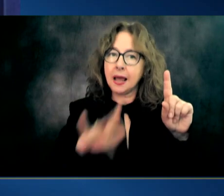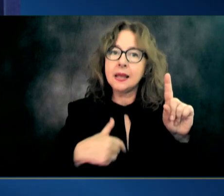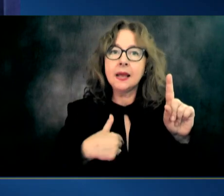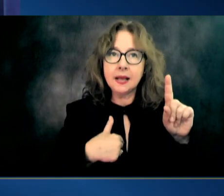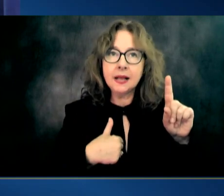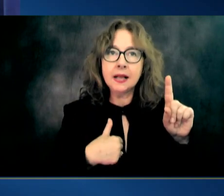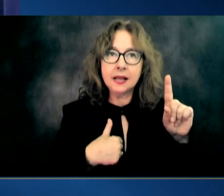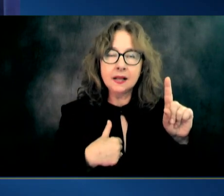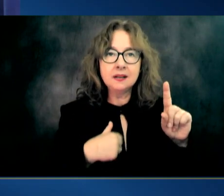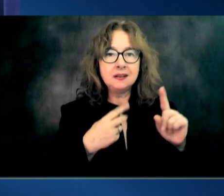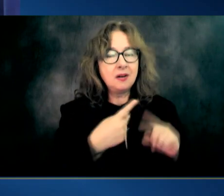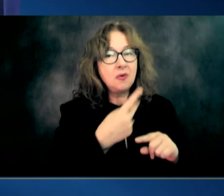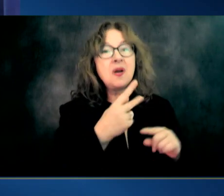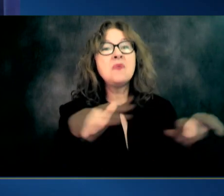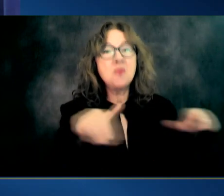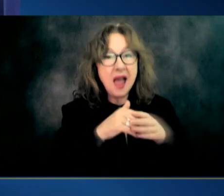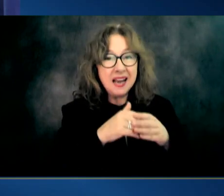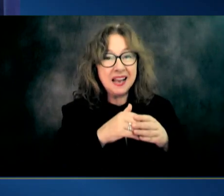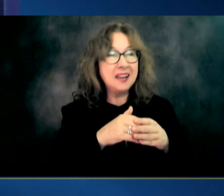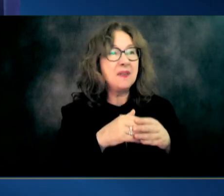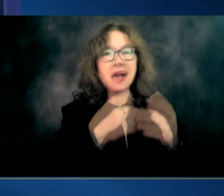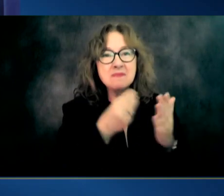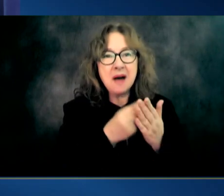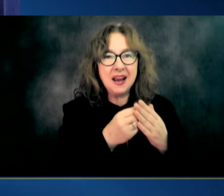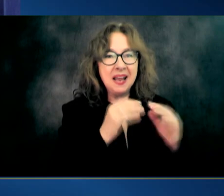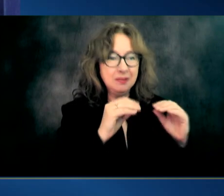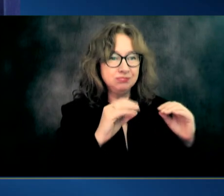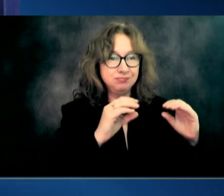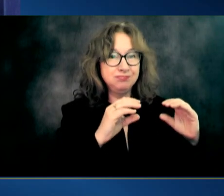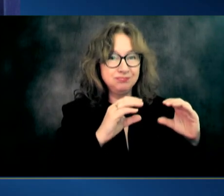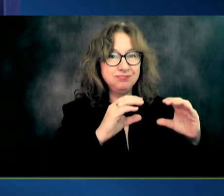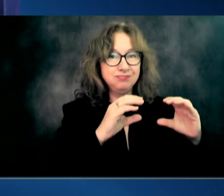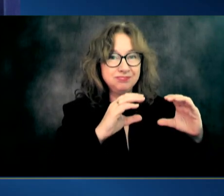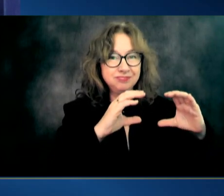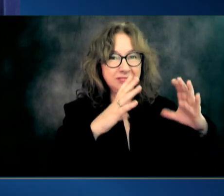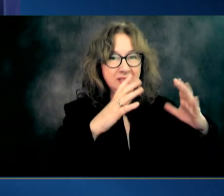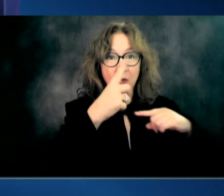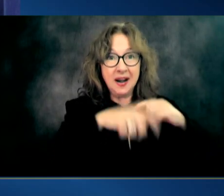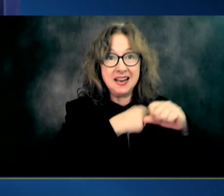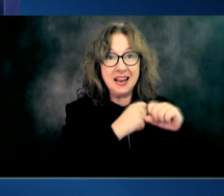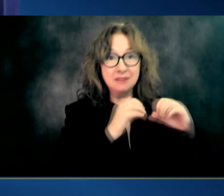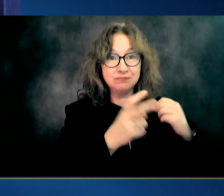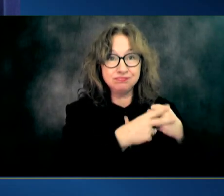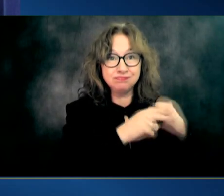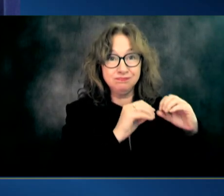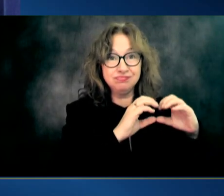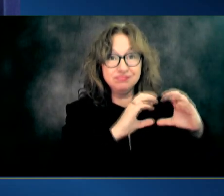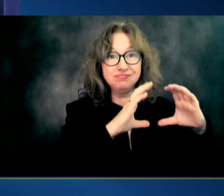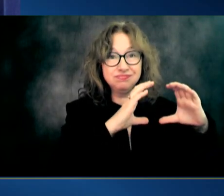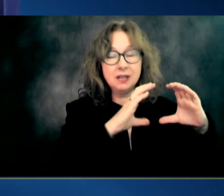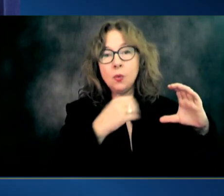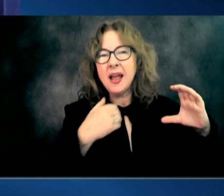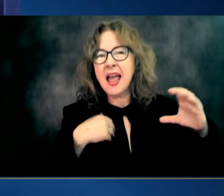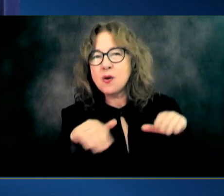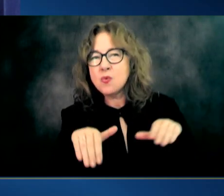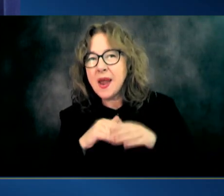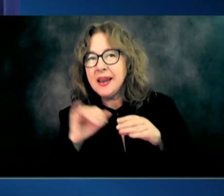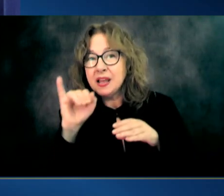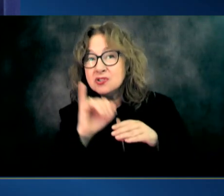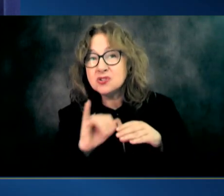we had been paying bits to for the last year. And we had wedding insurance, thank God.